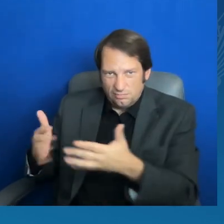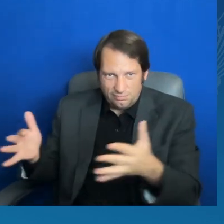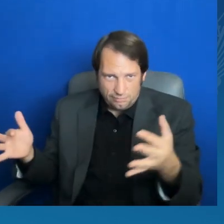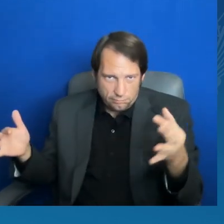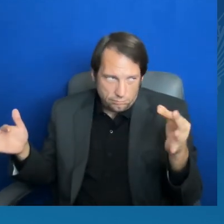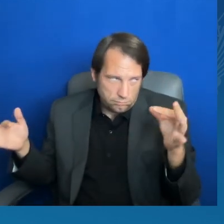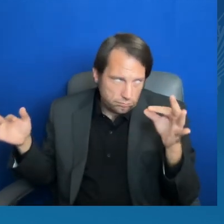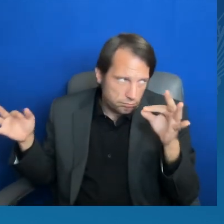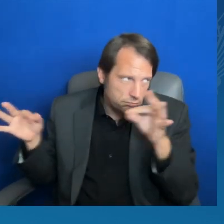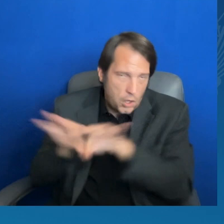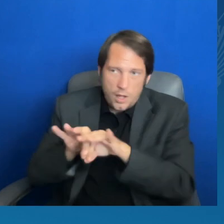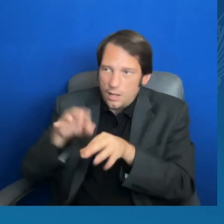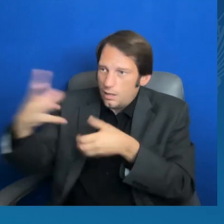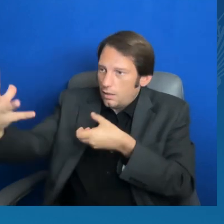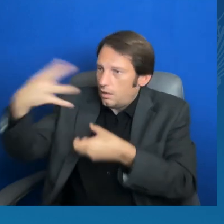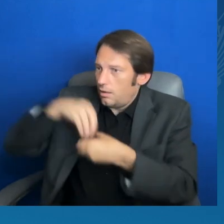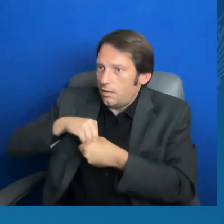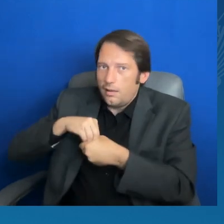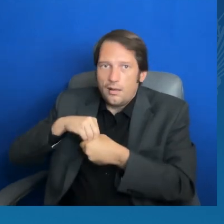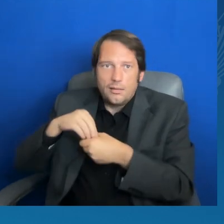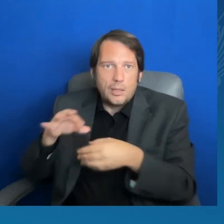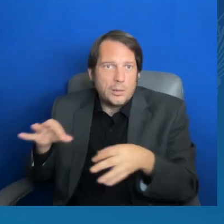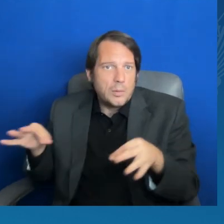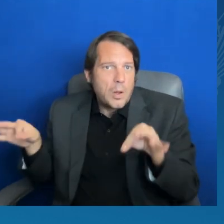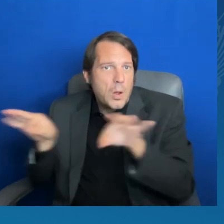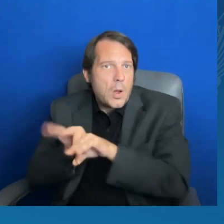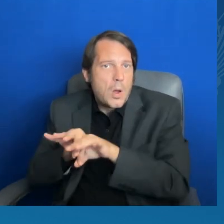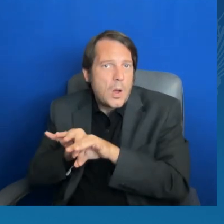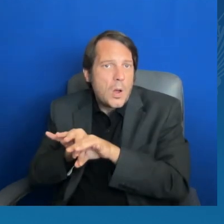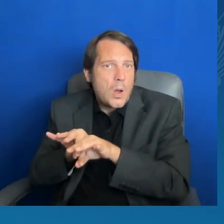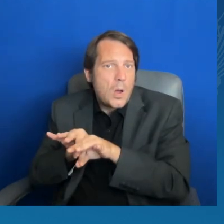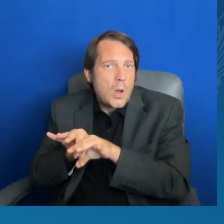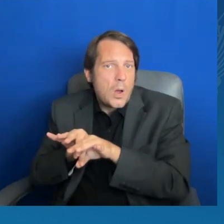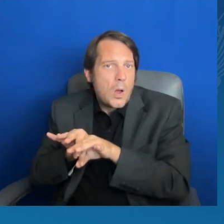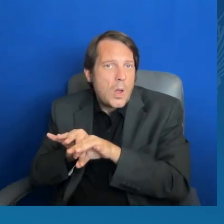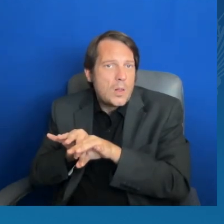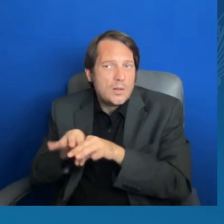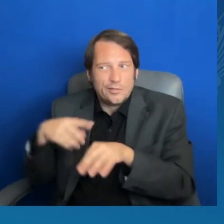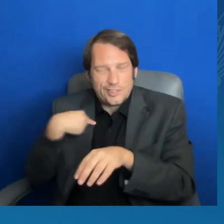We are counting on you. We need you. You are critical to this issue.